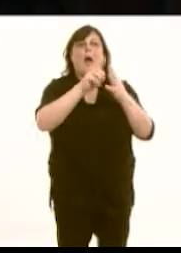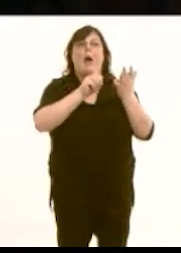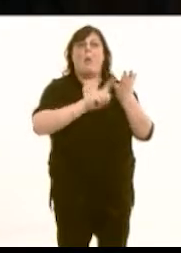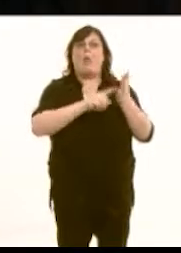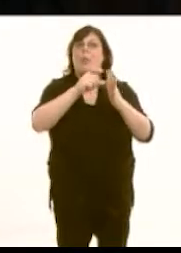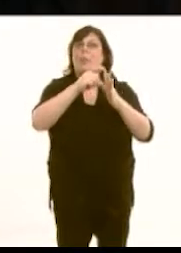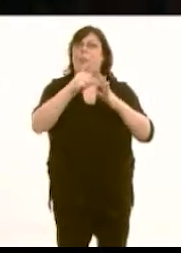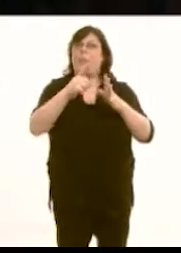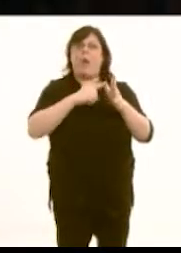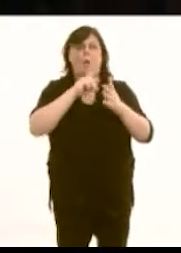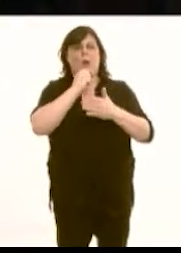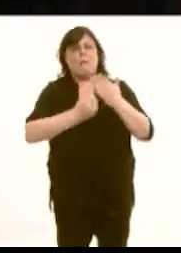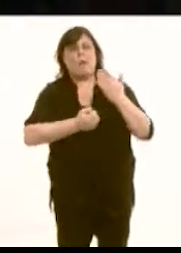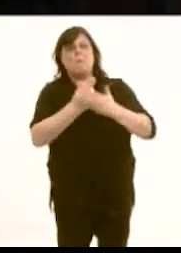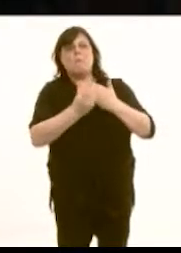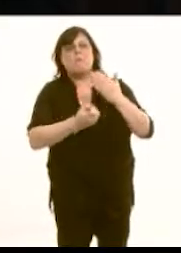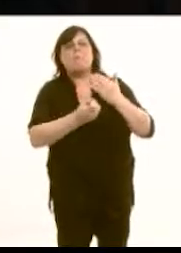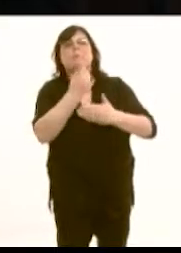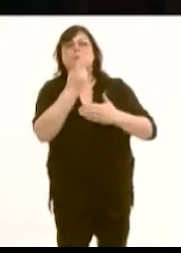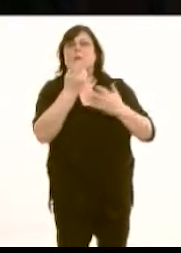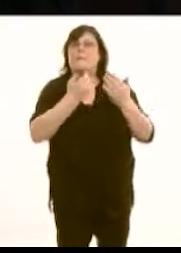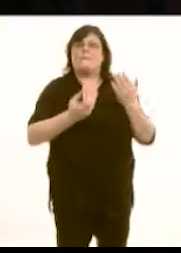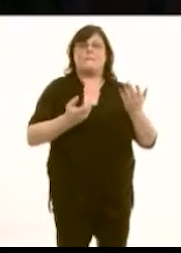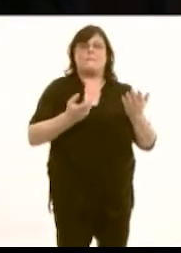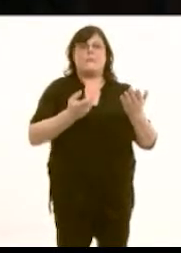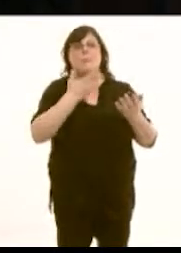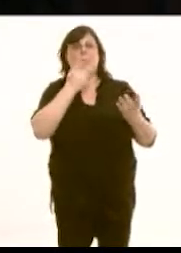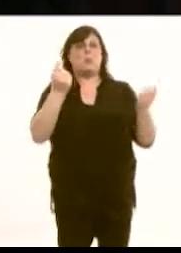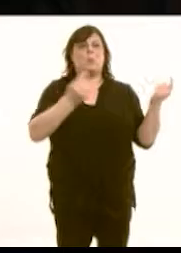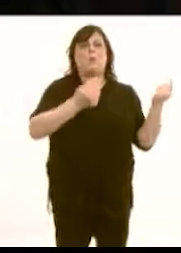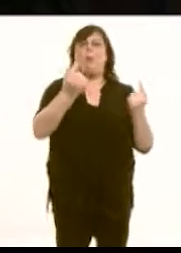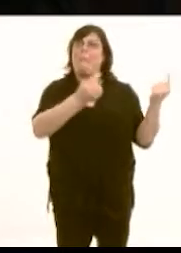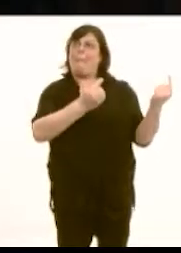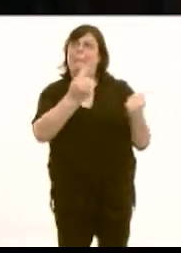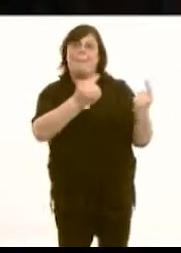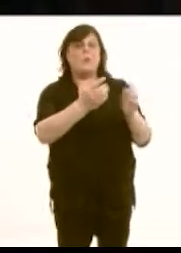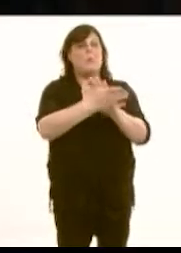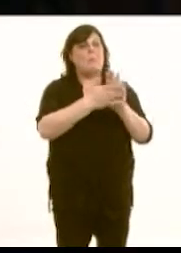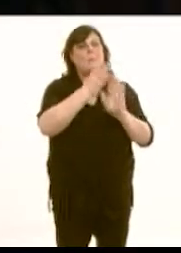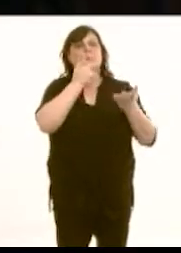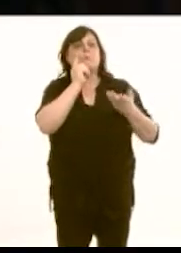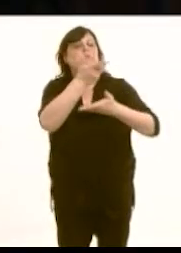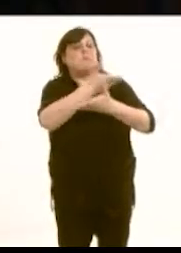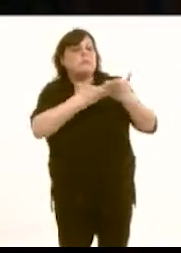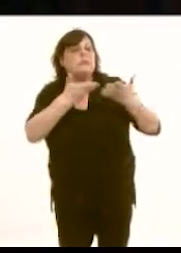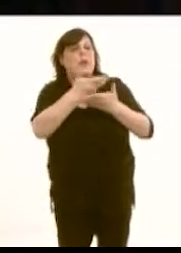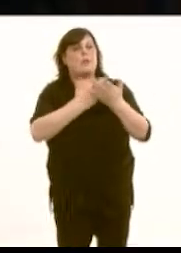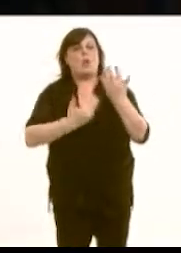to consult with the local community on plans for the new facility, which will be there